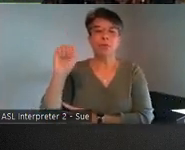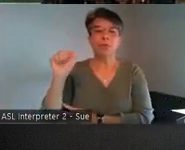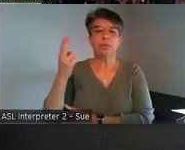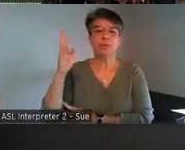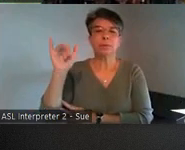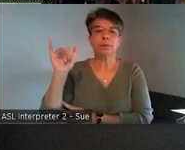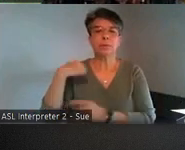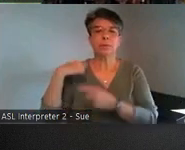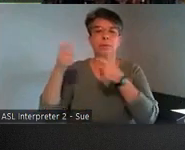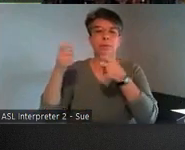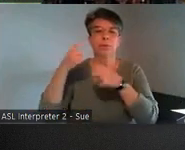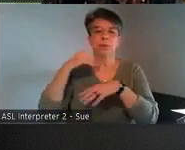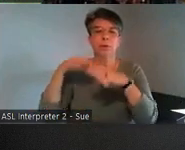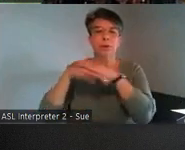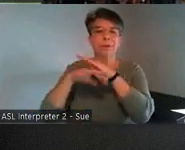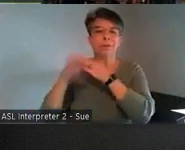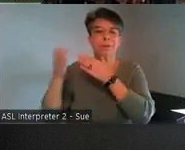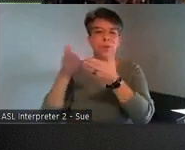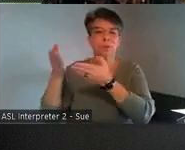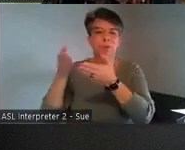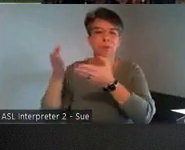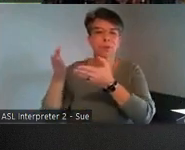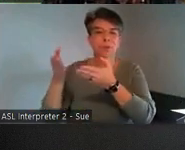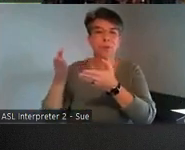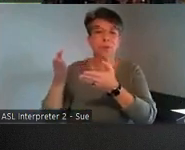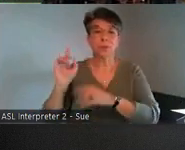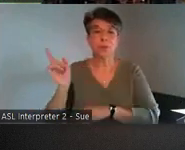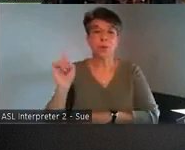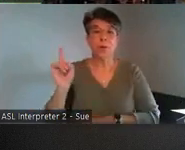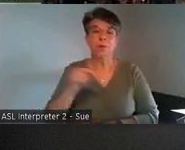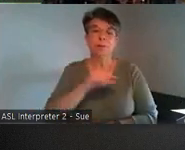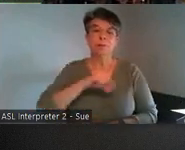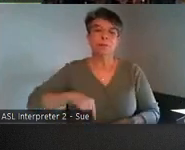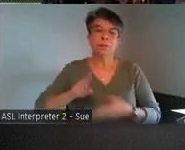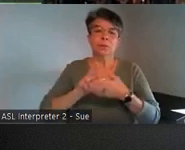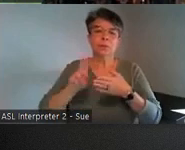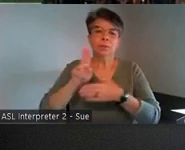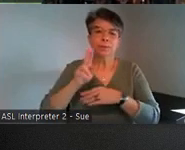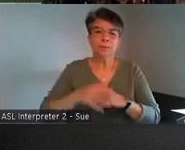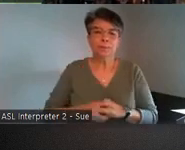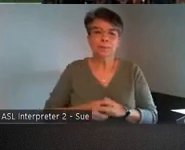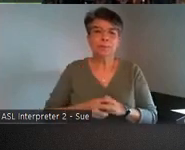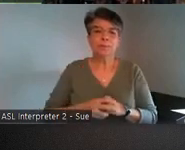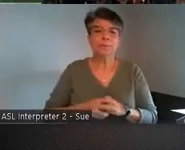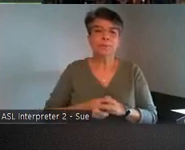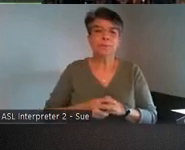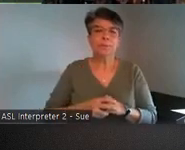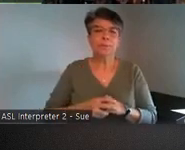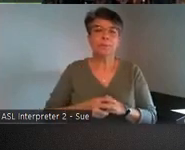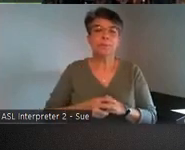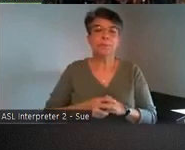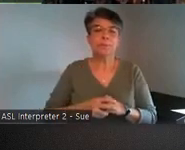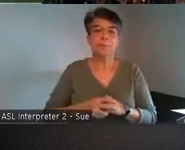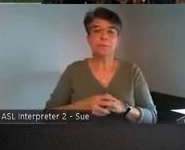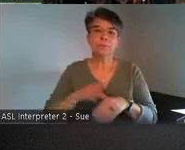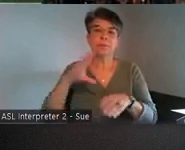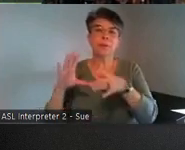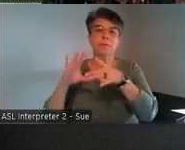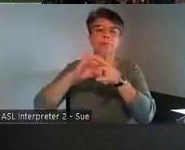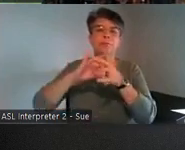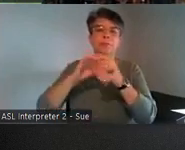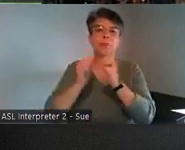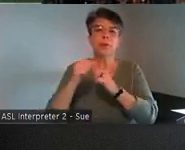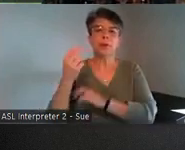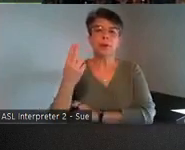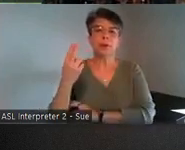of Accessibility Services at at Queen's with Human Rights and Equity Office. I am joined